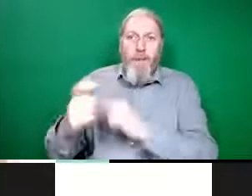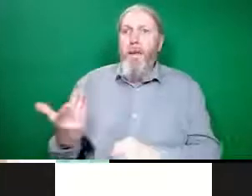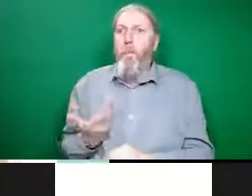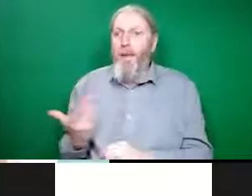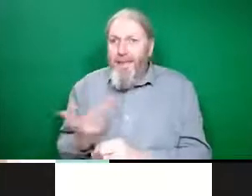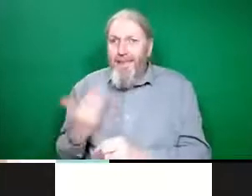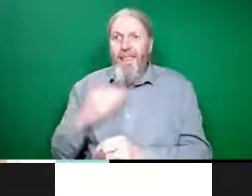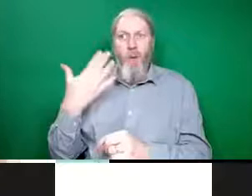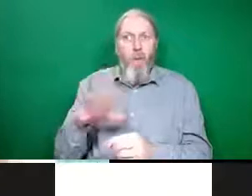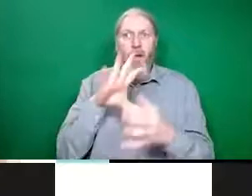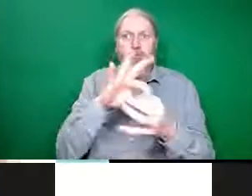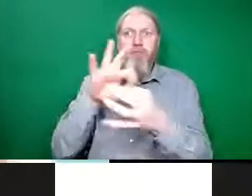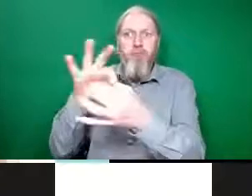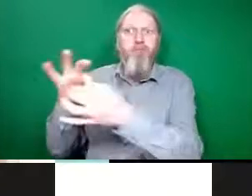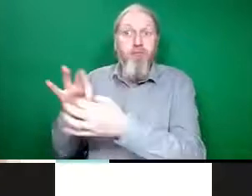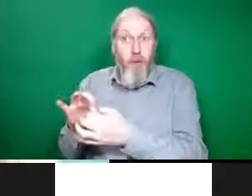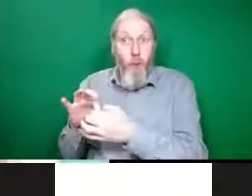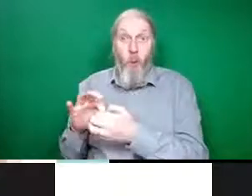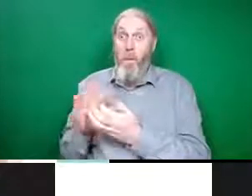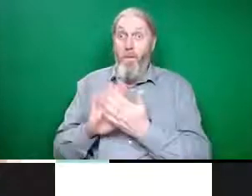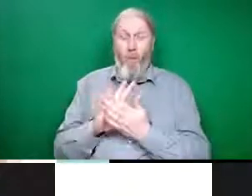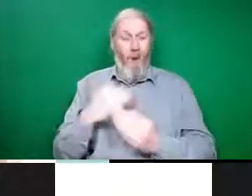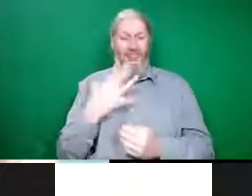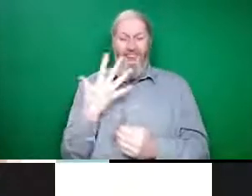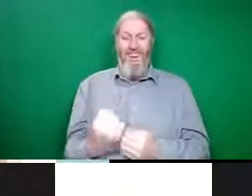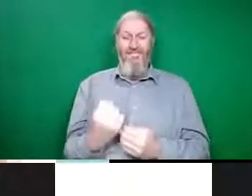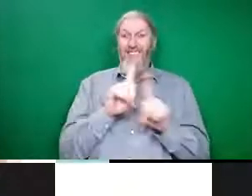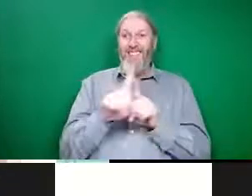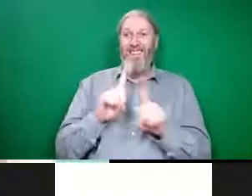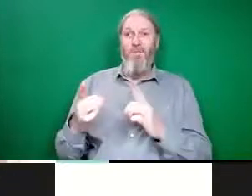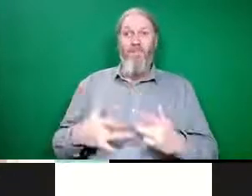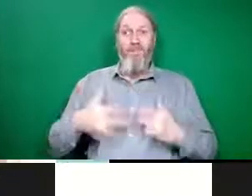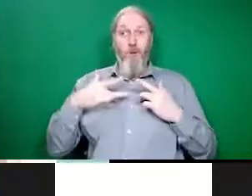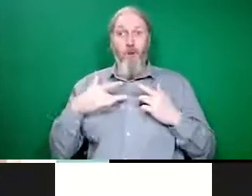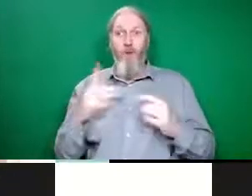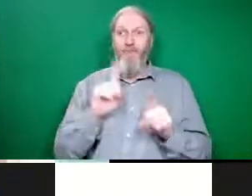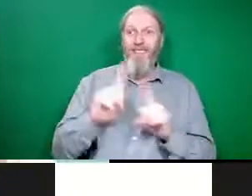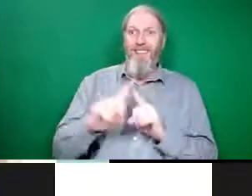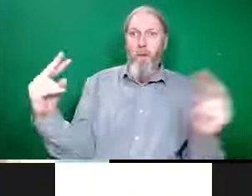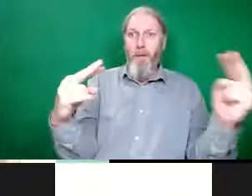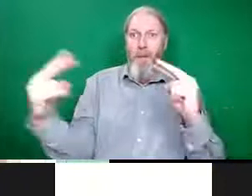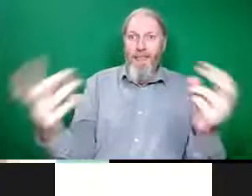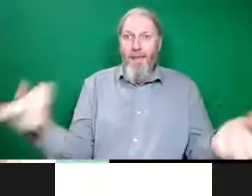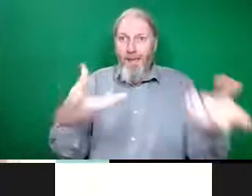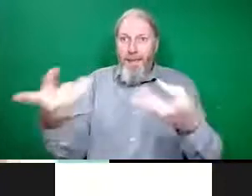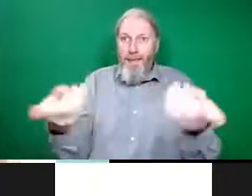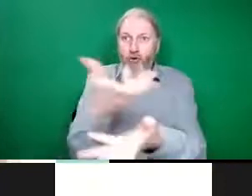stakeholders were thinking, their confidence in culture activation. On the top left picture, it was amazing, it was called